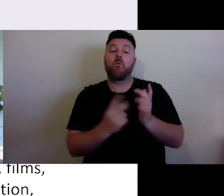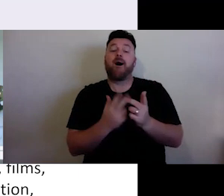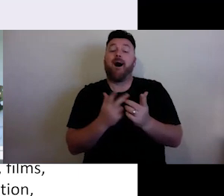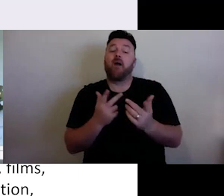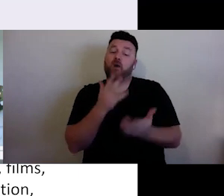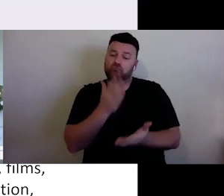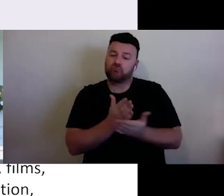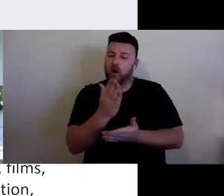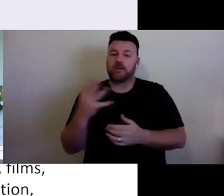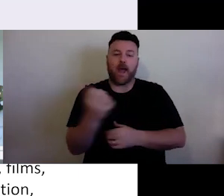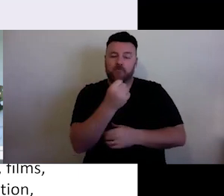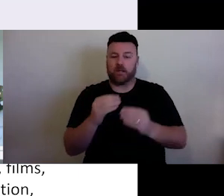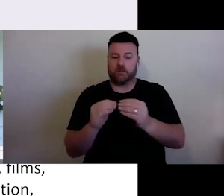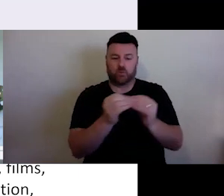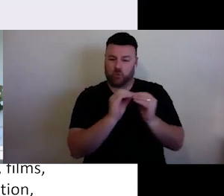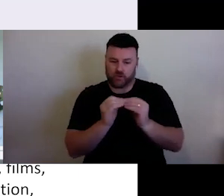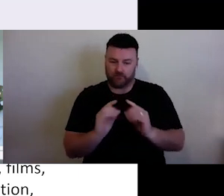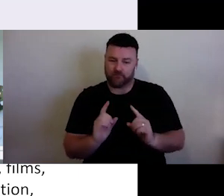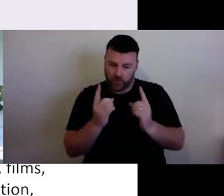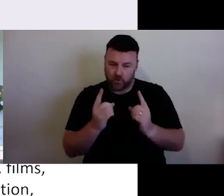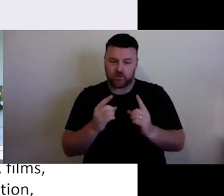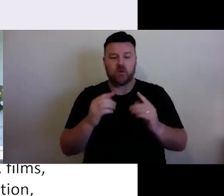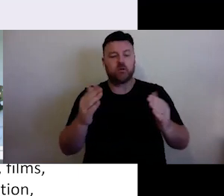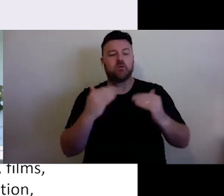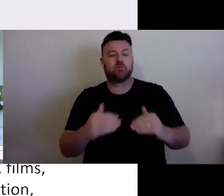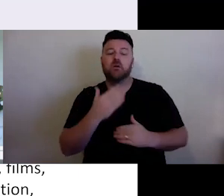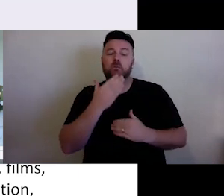nights must be negotiated". It ends with, "Please respect our cultural